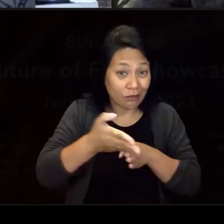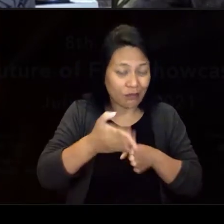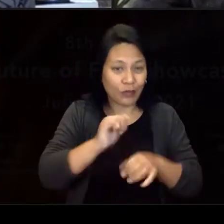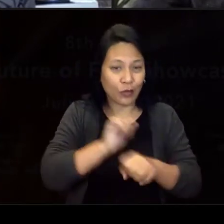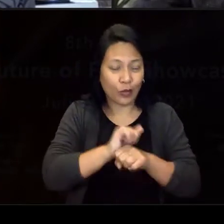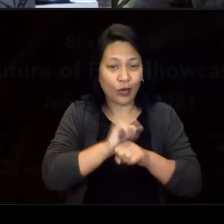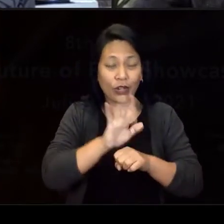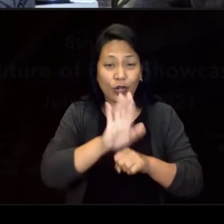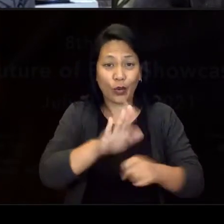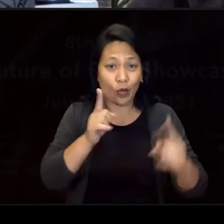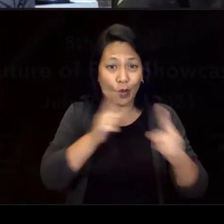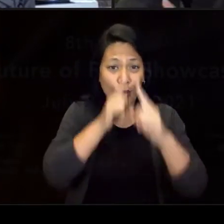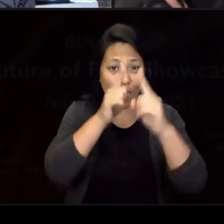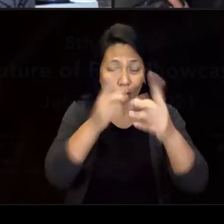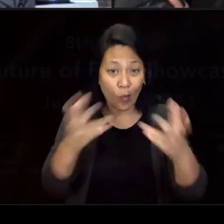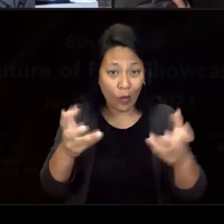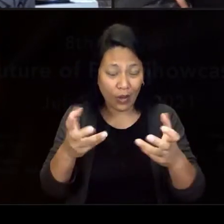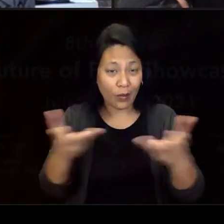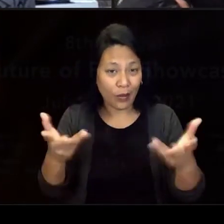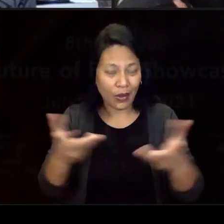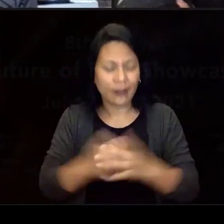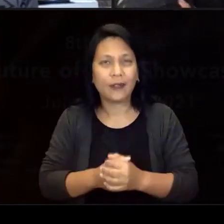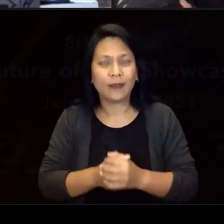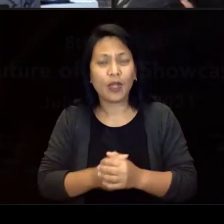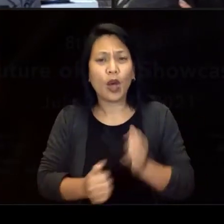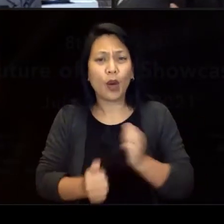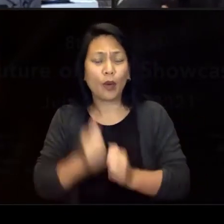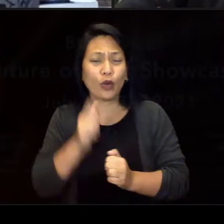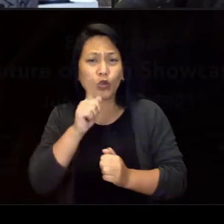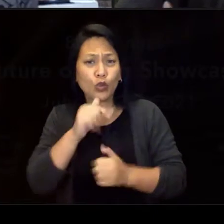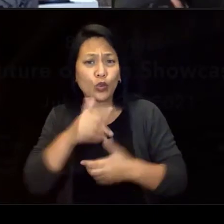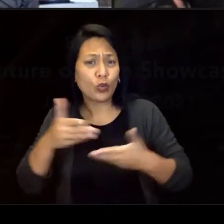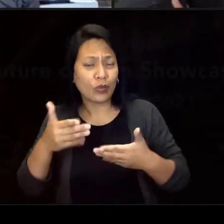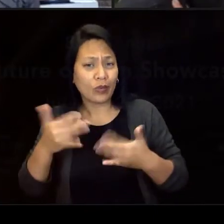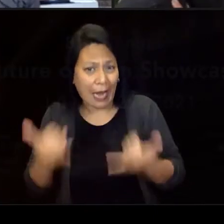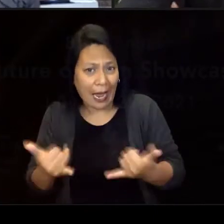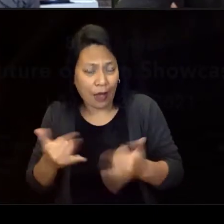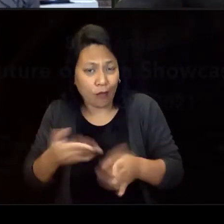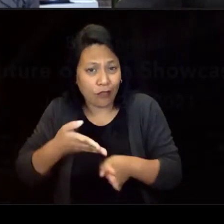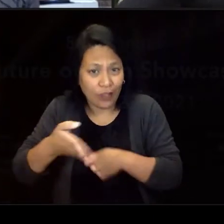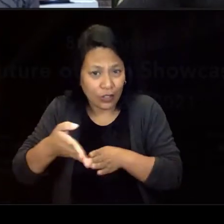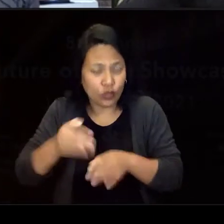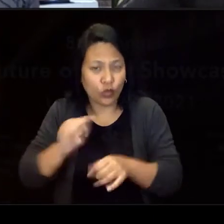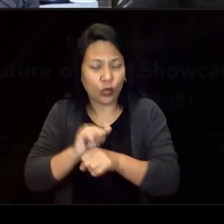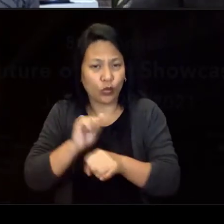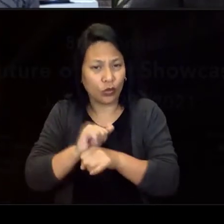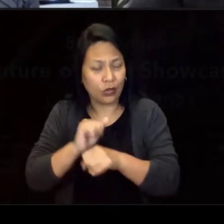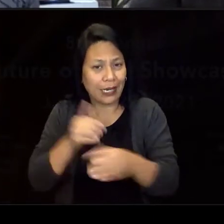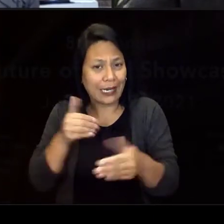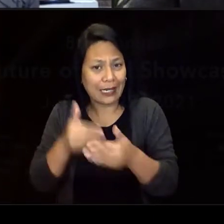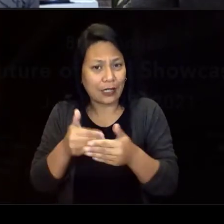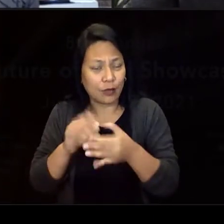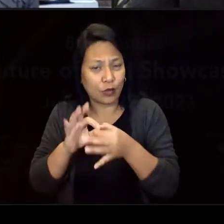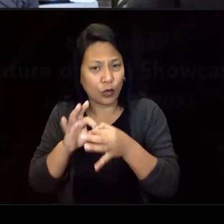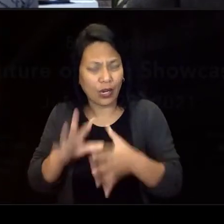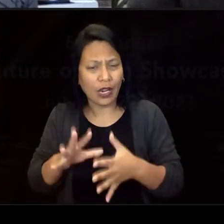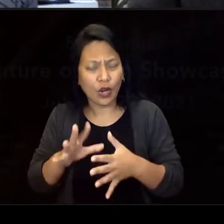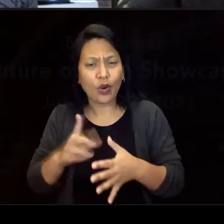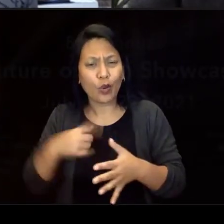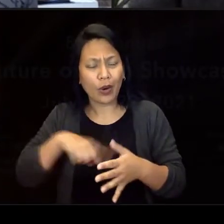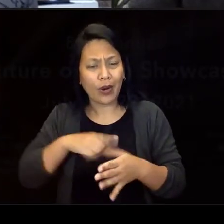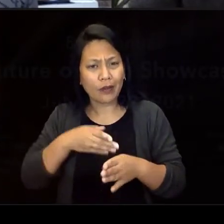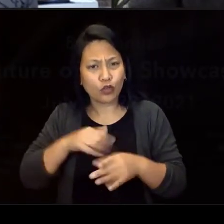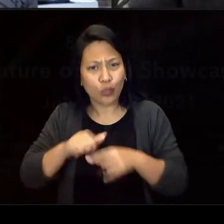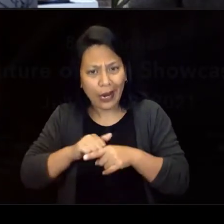most of us at present are, um, qualified intimacy coordinators trained because it's a really passionate point of mine.